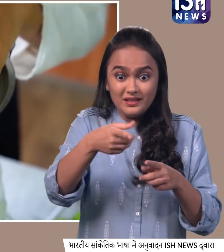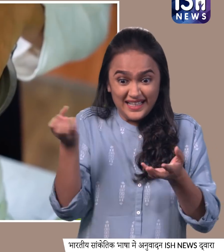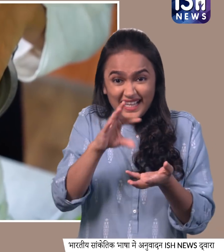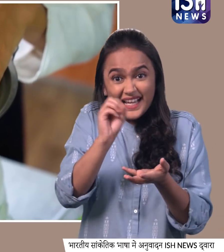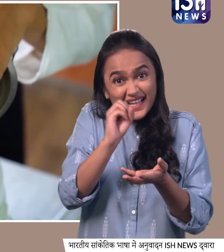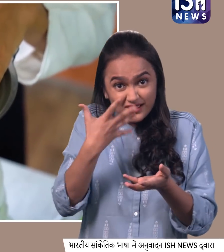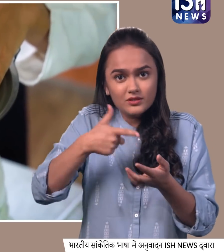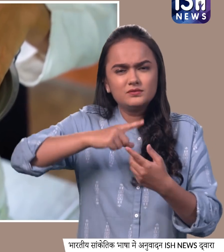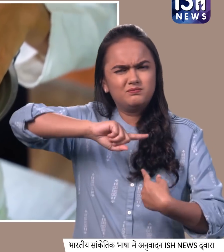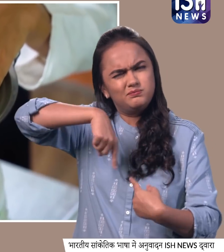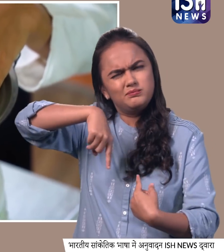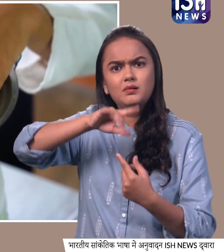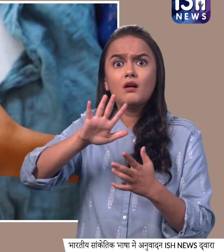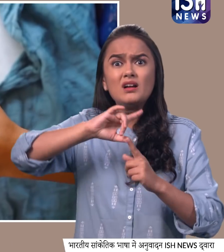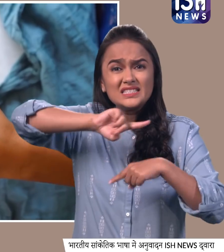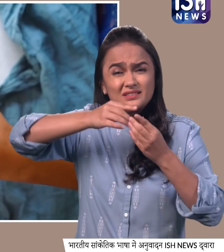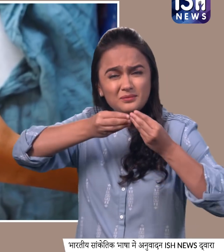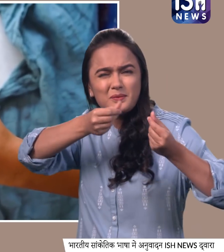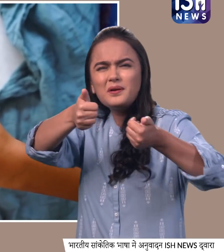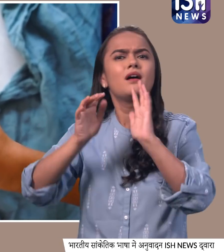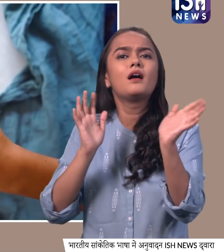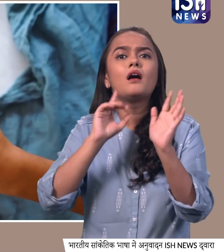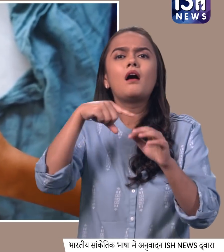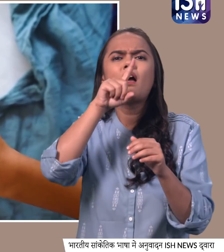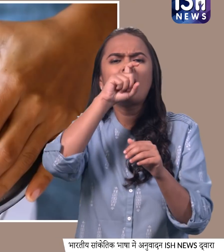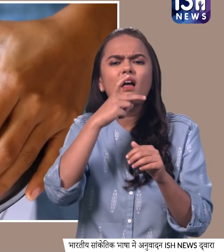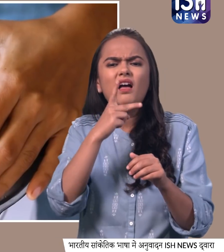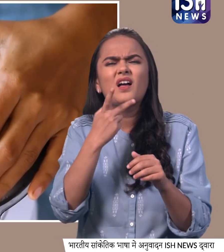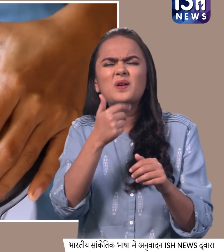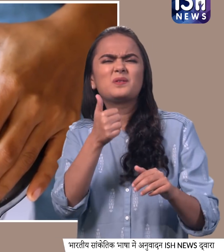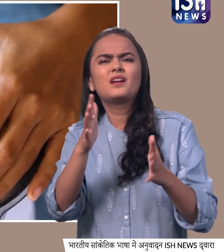We don't have to blend the chutney too much or else it will turn out too green and won't look good